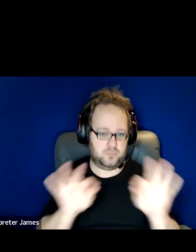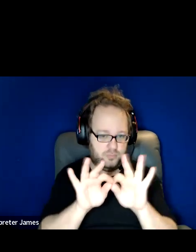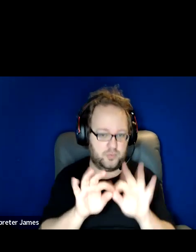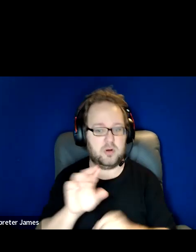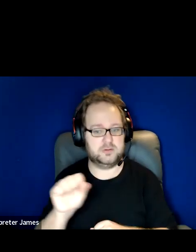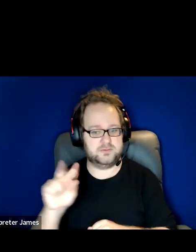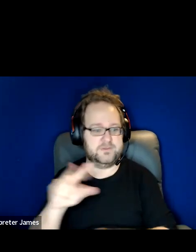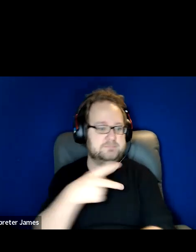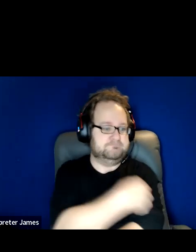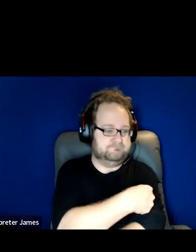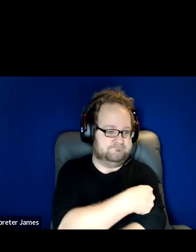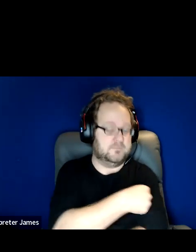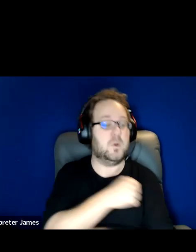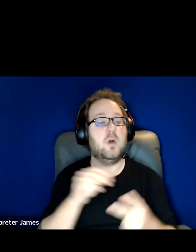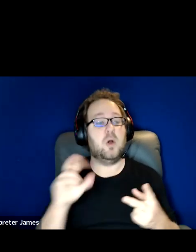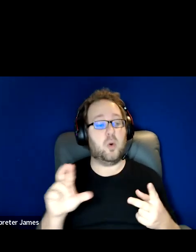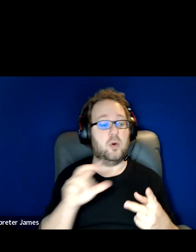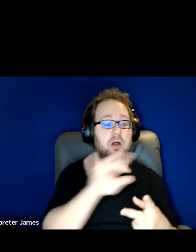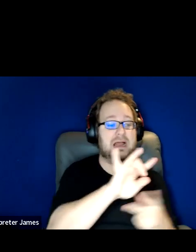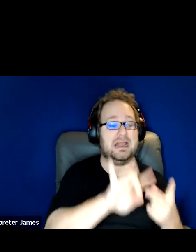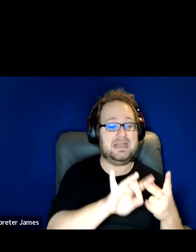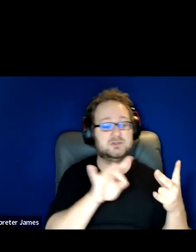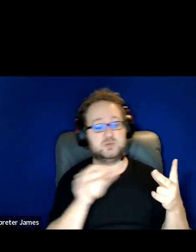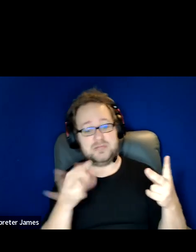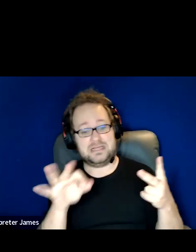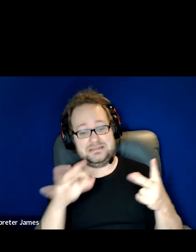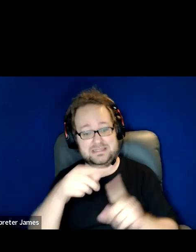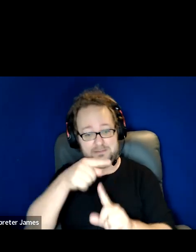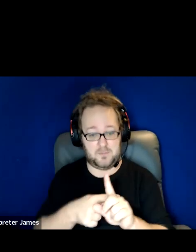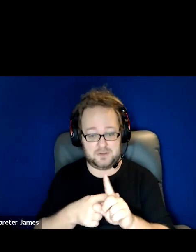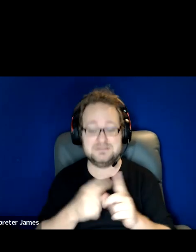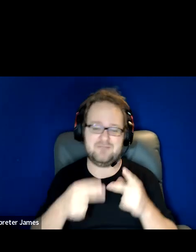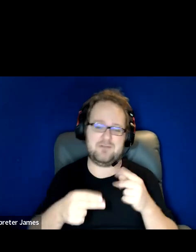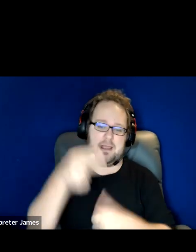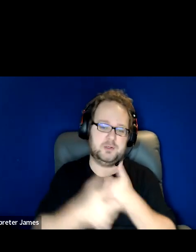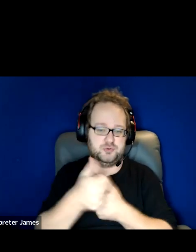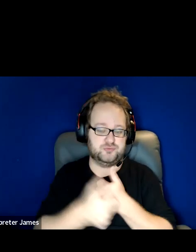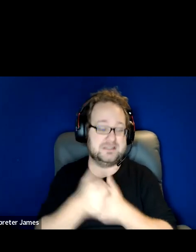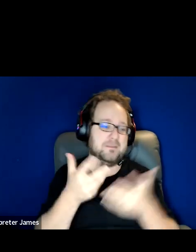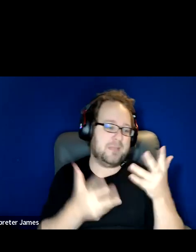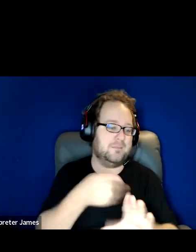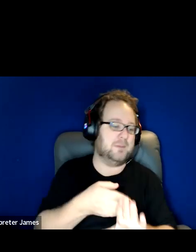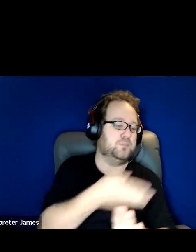are increased risk of severe RSV disease such as those children may have been born prematurely or have chronic